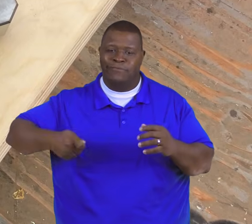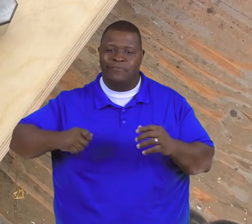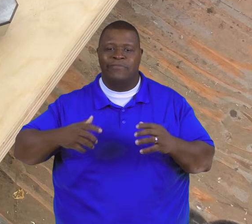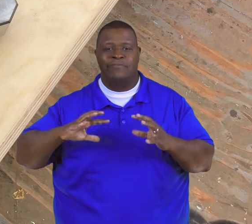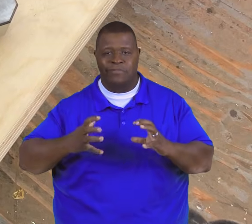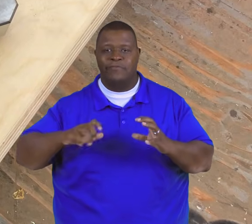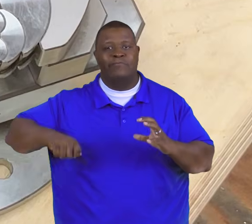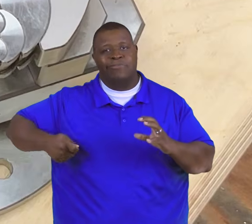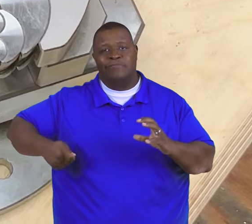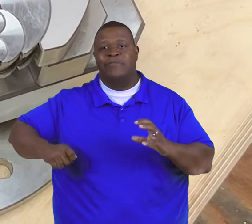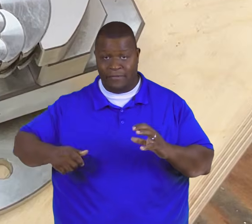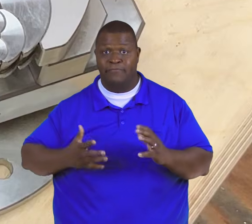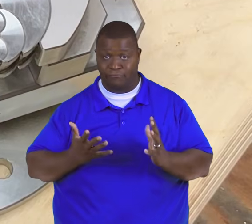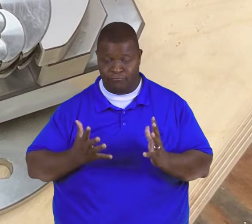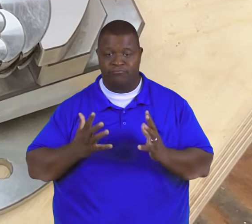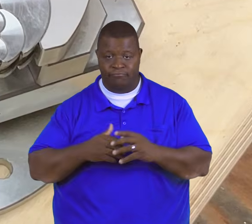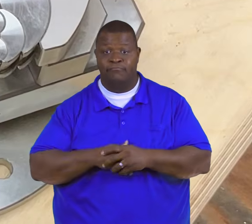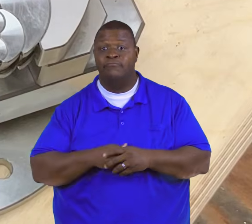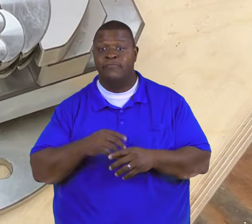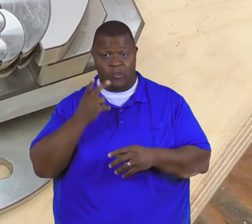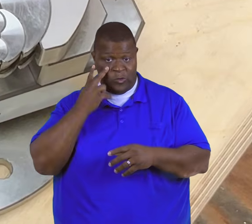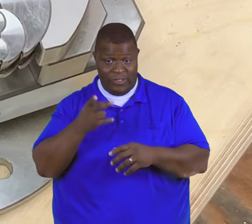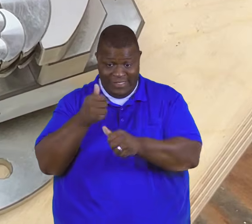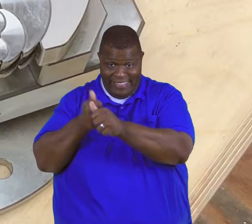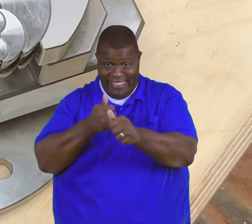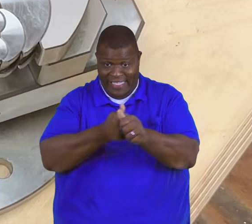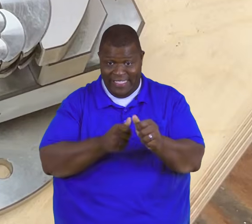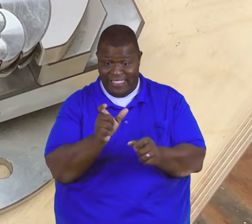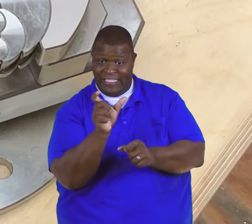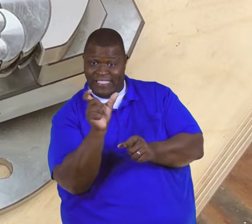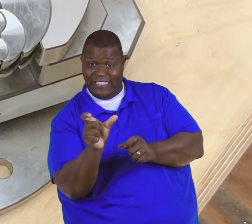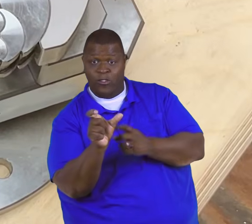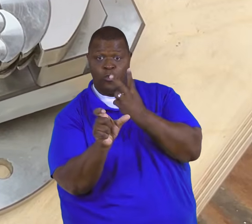but each of these half moons nests two other half moons that nest two other half moons